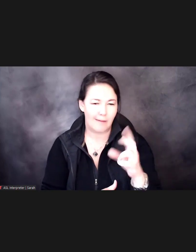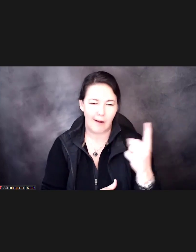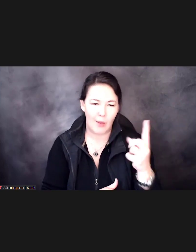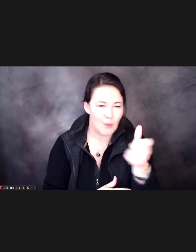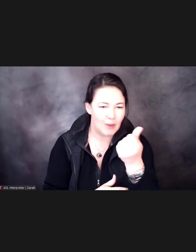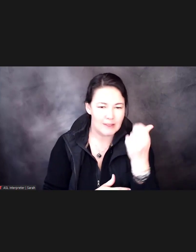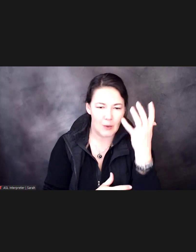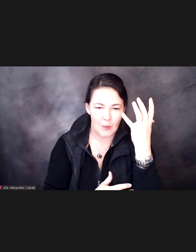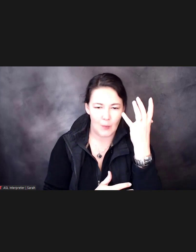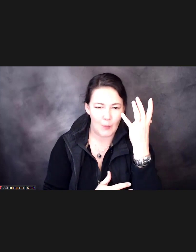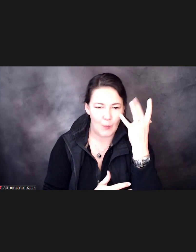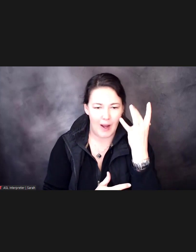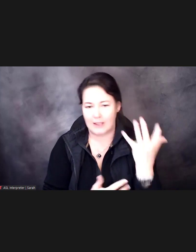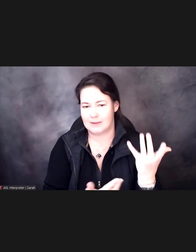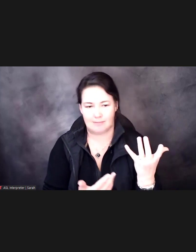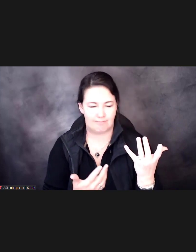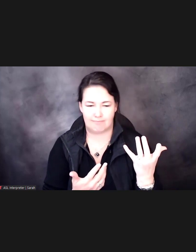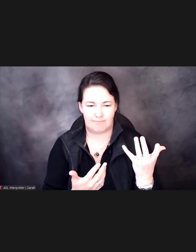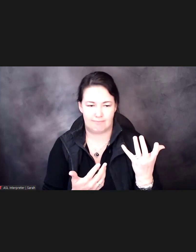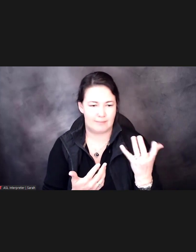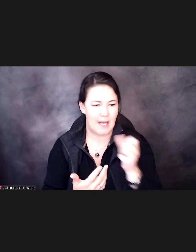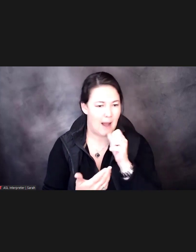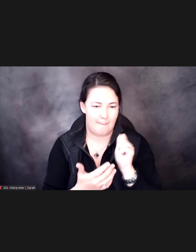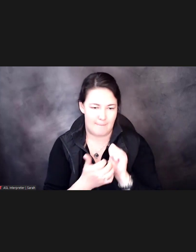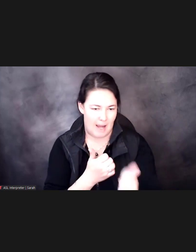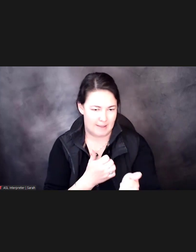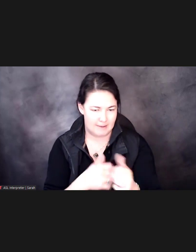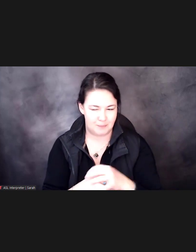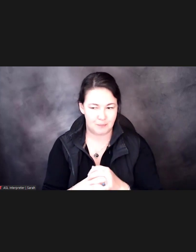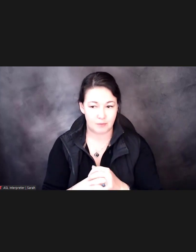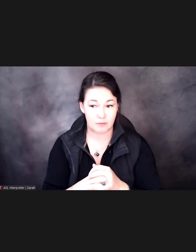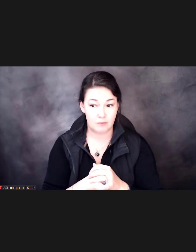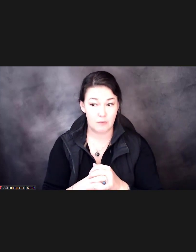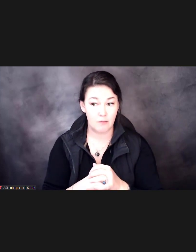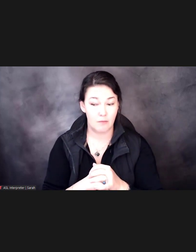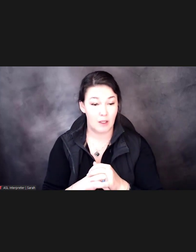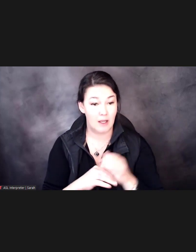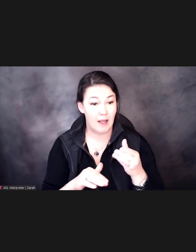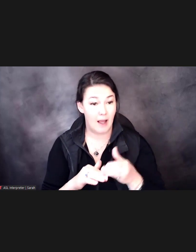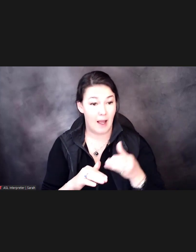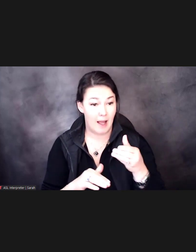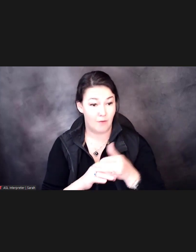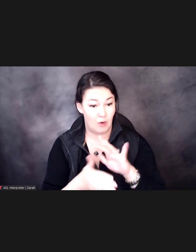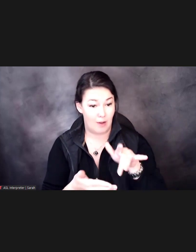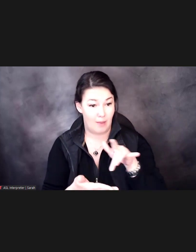the child may not have passed and, once the middle ear problem, if